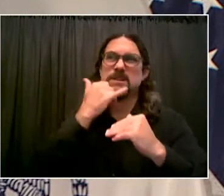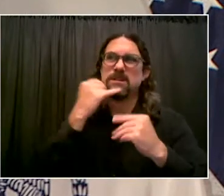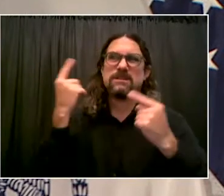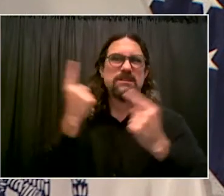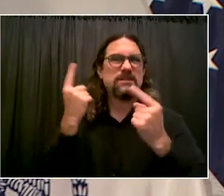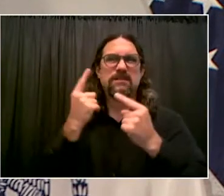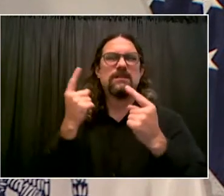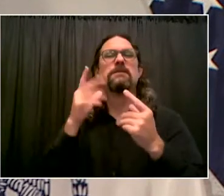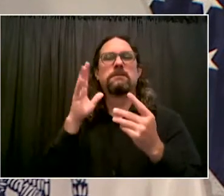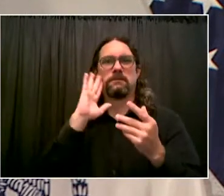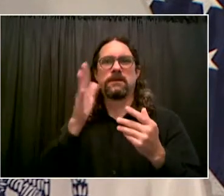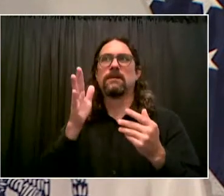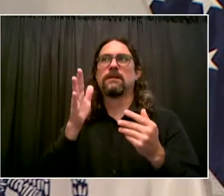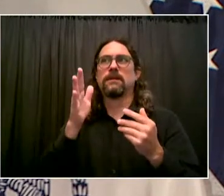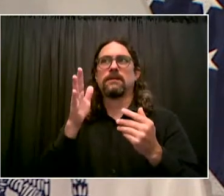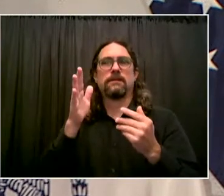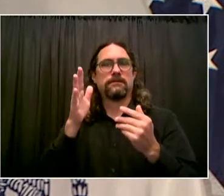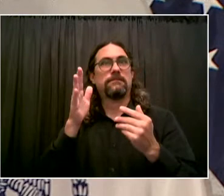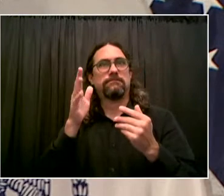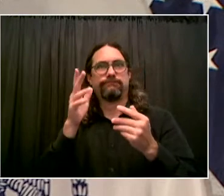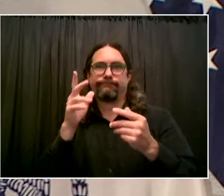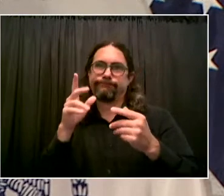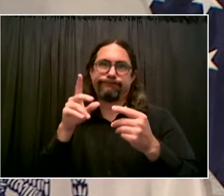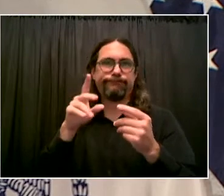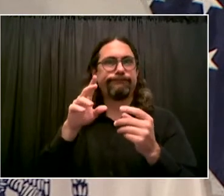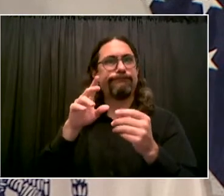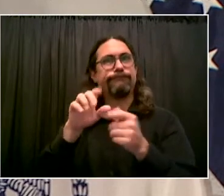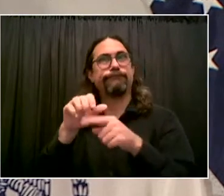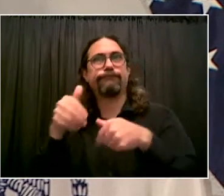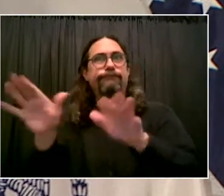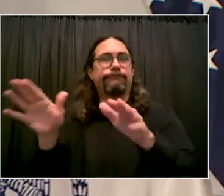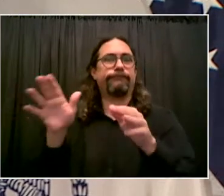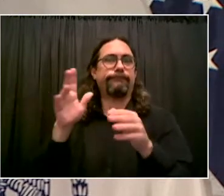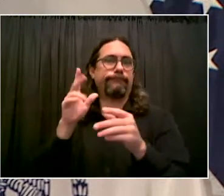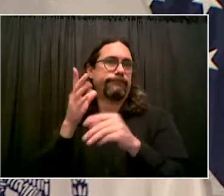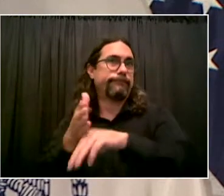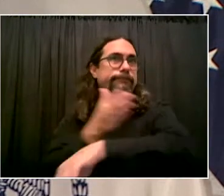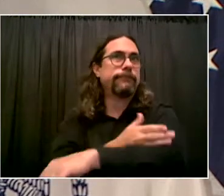JUST ANSWERED MY ESQUTIN.O THE NEXT IS